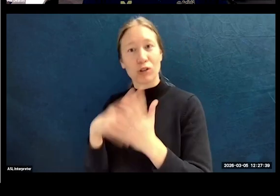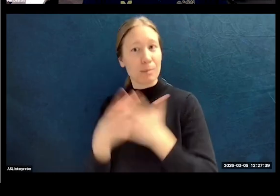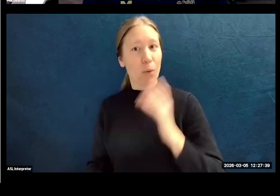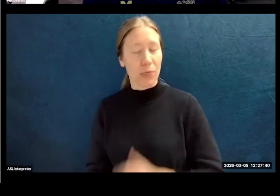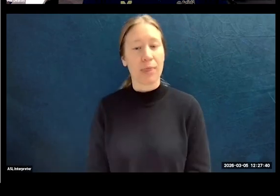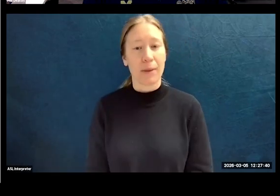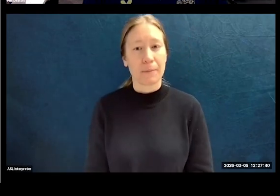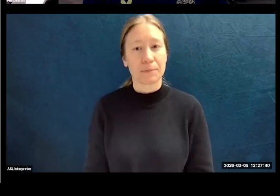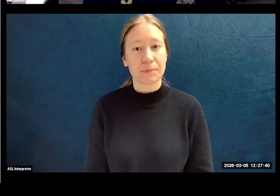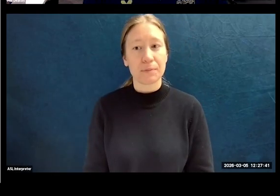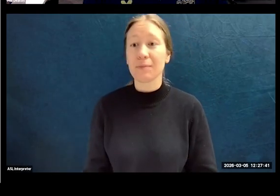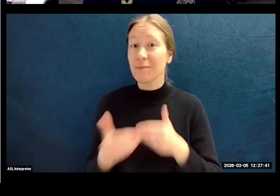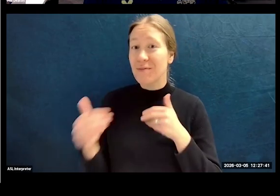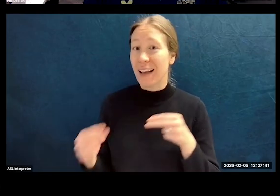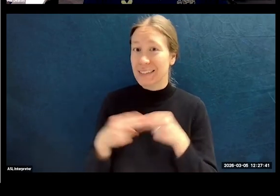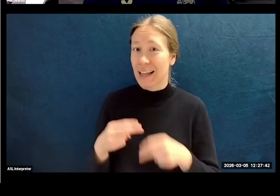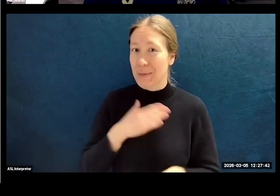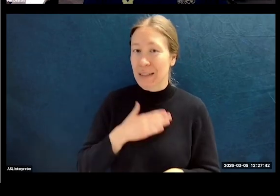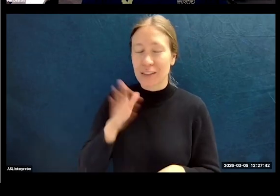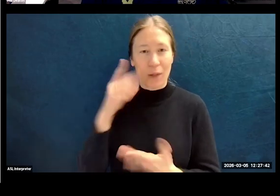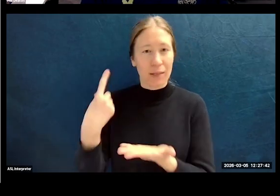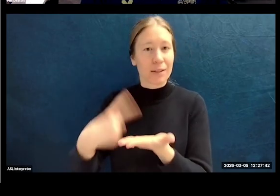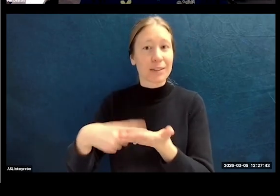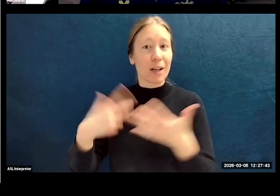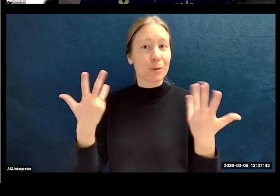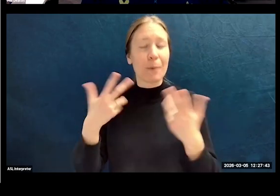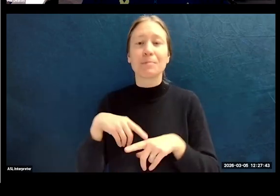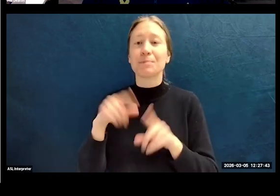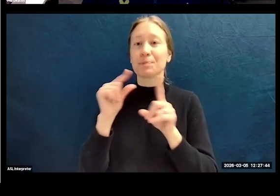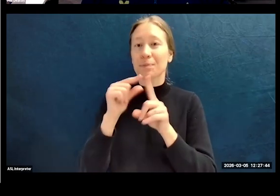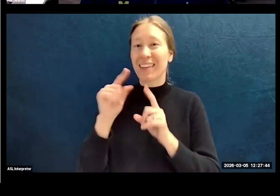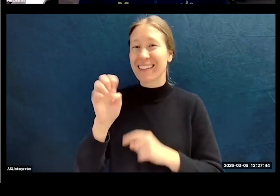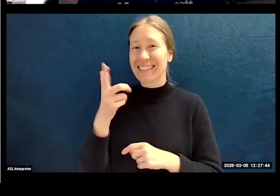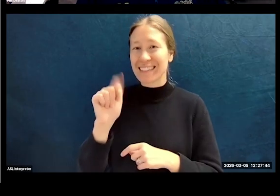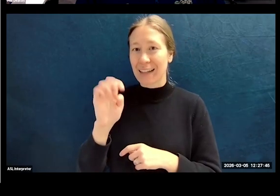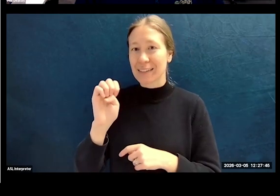So, if you can advance to the next slide, I'm gonna briefly talk about text element formatting.